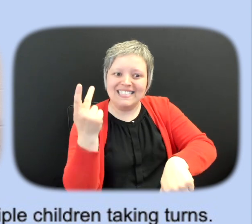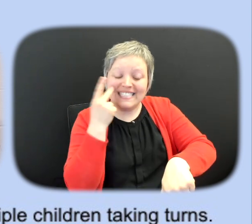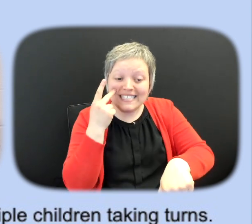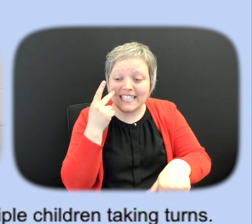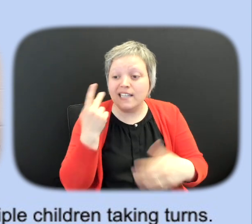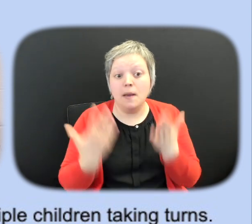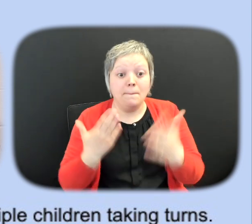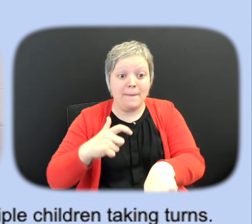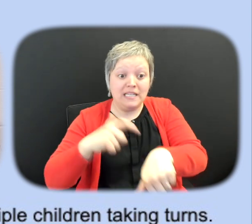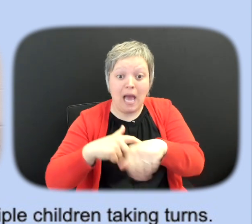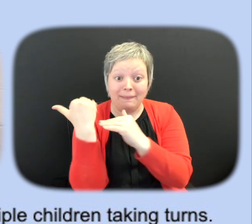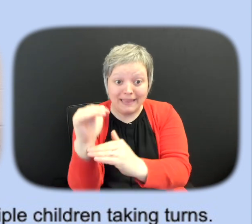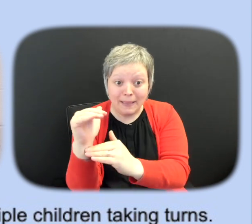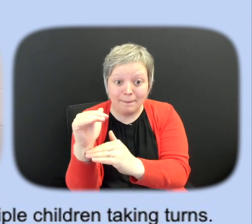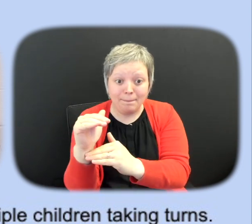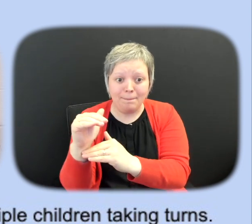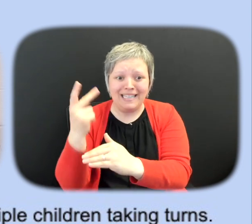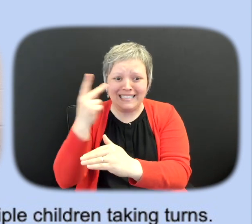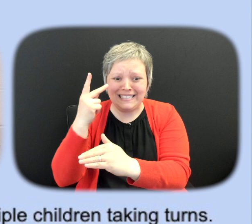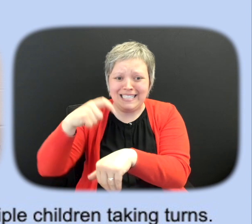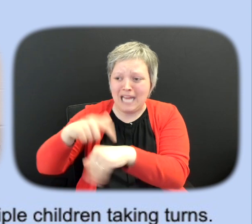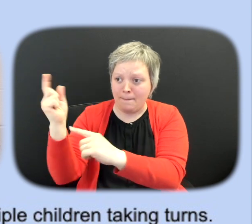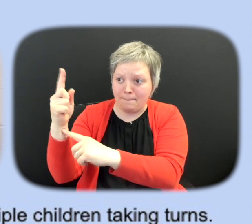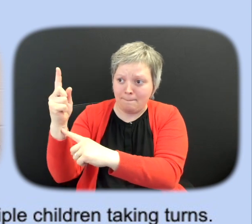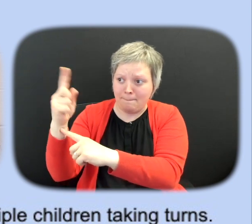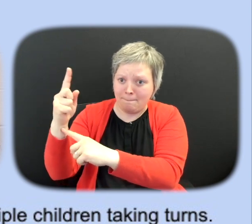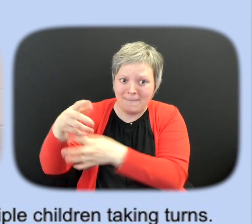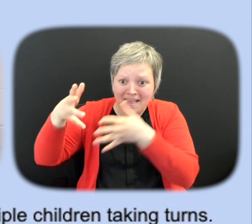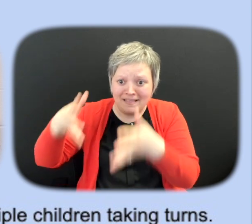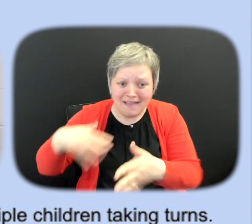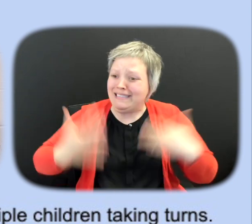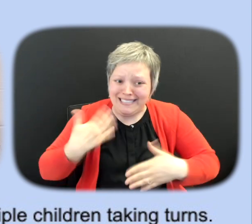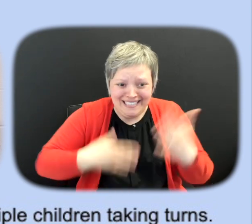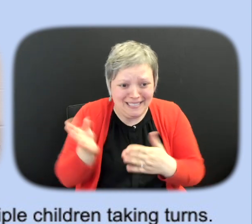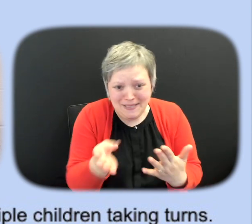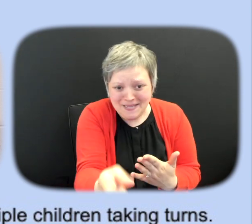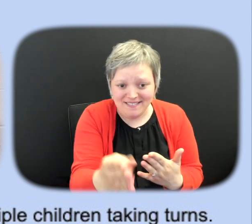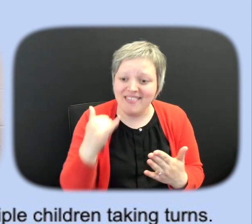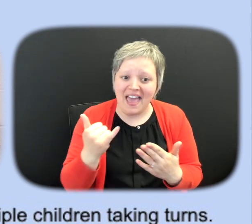also give them a little bit more of a challenge to get it, really, to go really fast. These, these